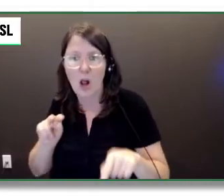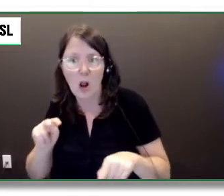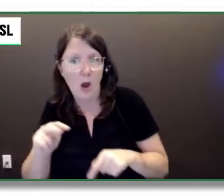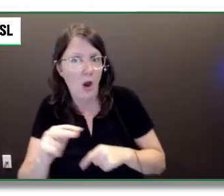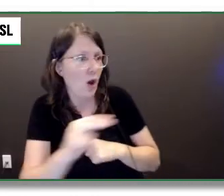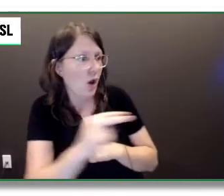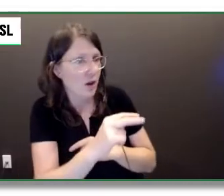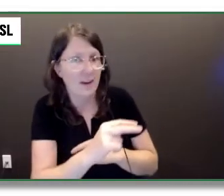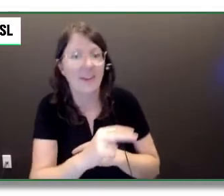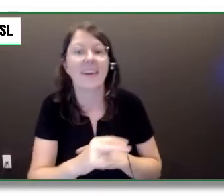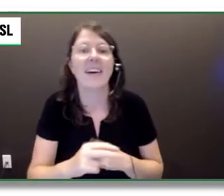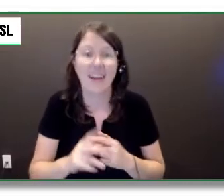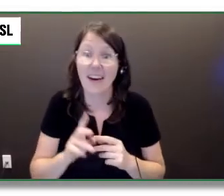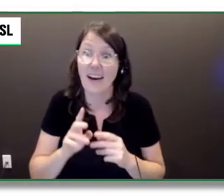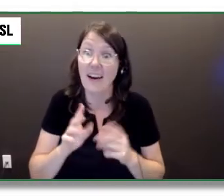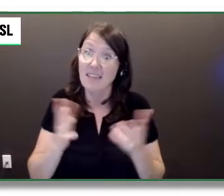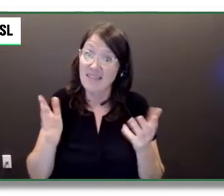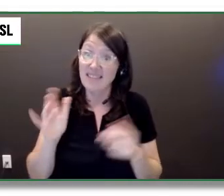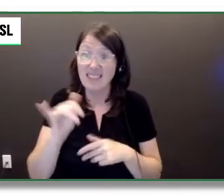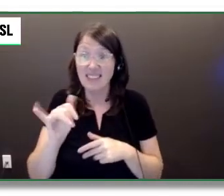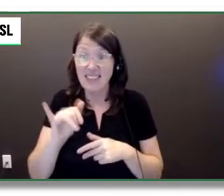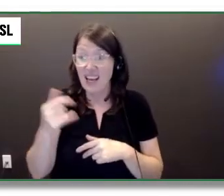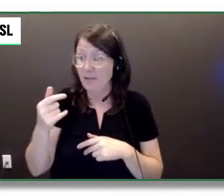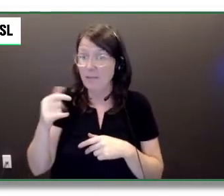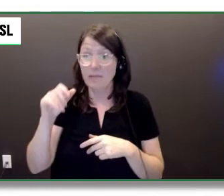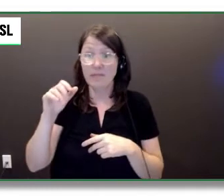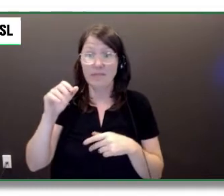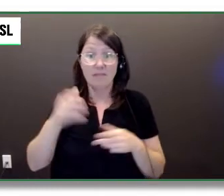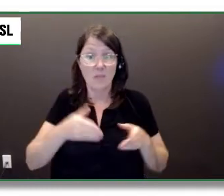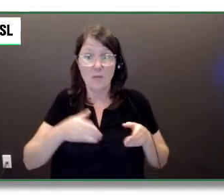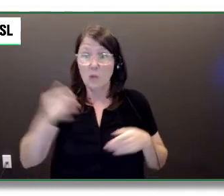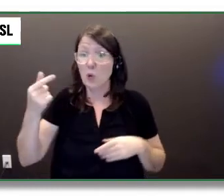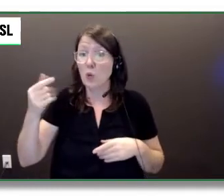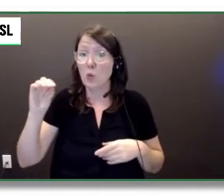face. And I mean it kind of gets a little awkward in these ways but